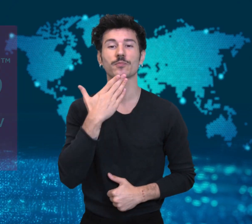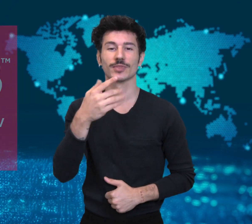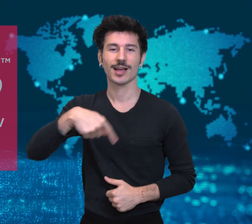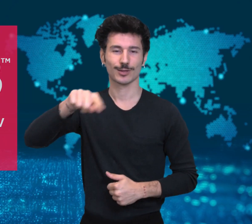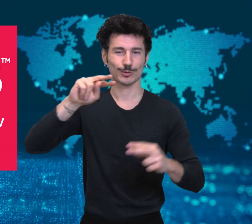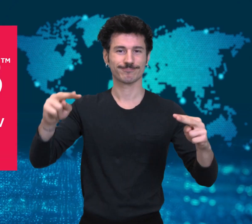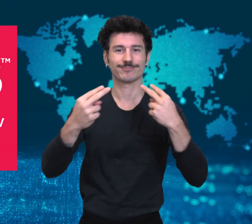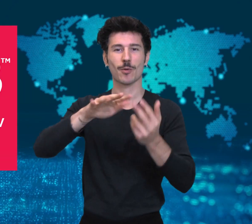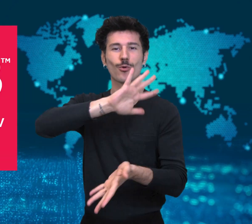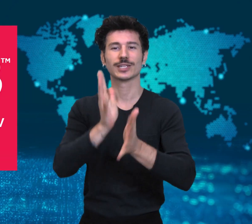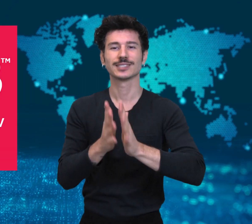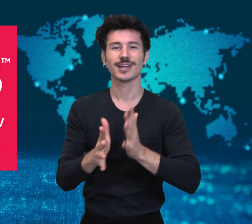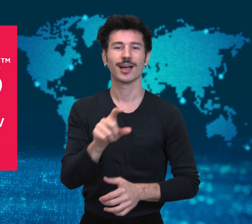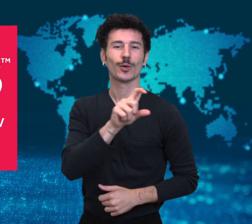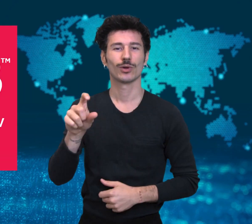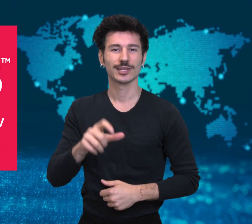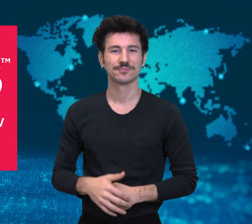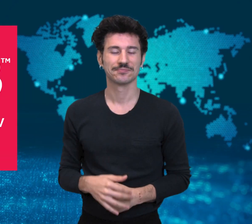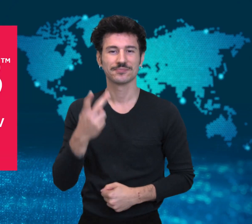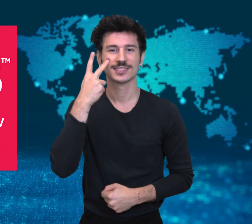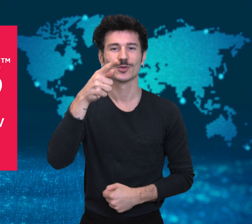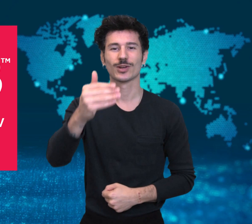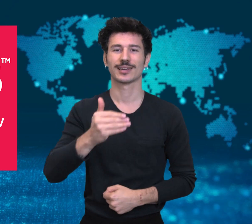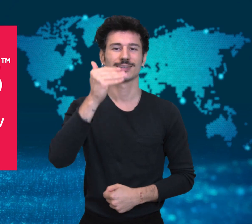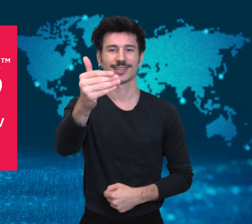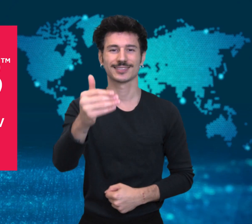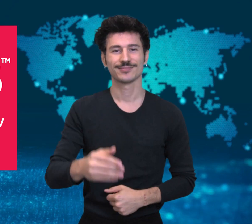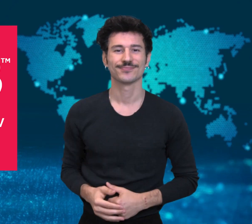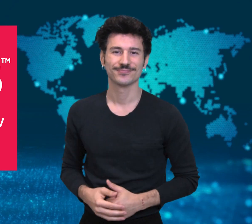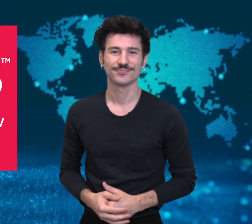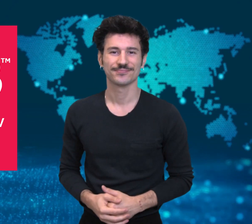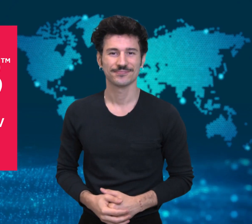Thank you for watching WorldSign Week and see you next time!